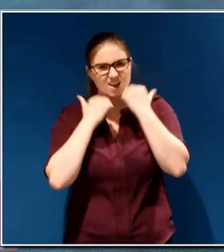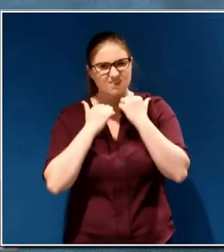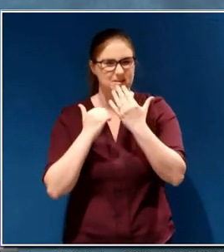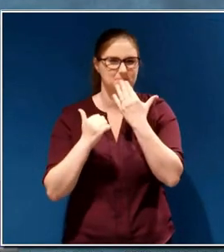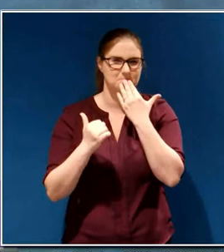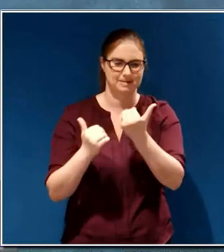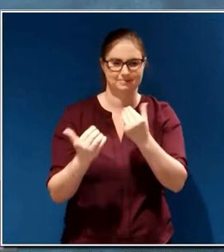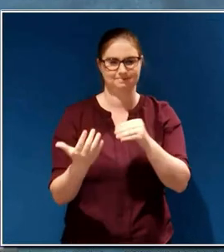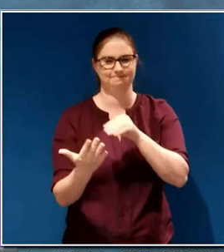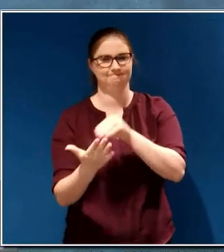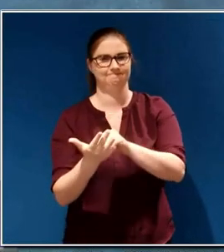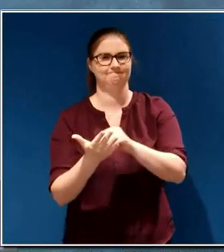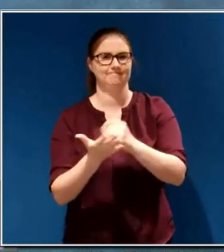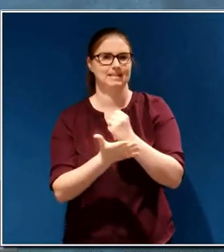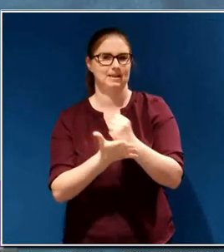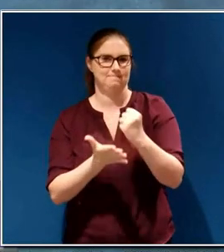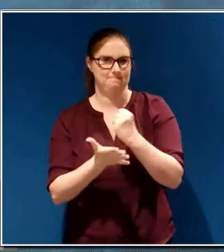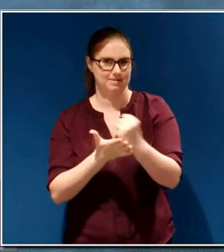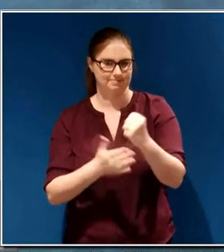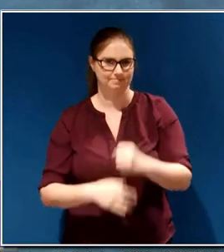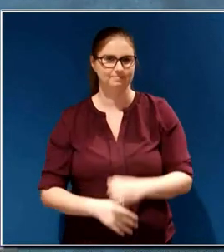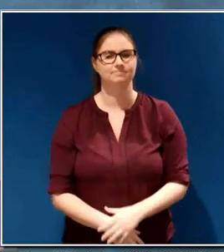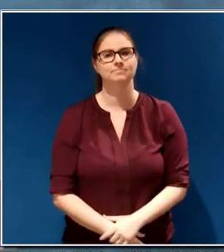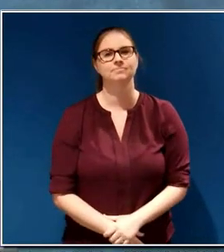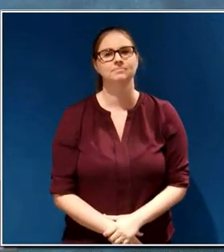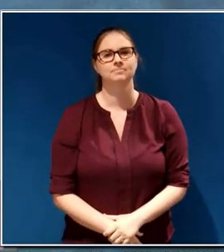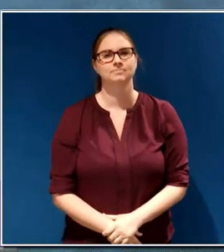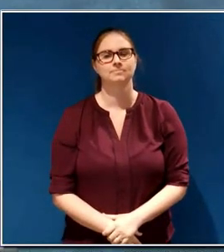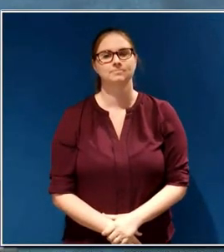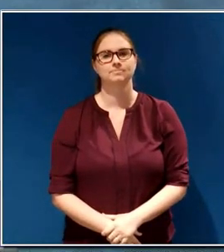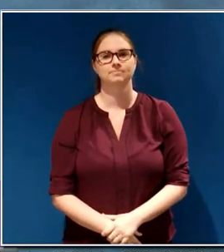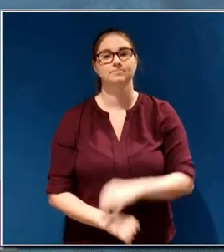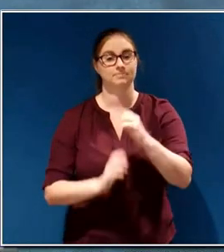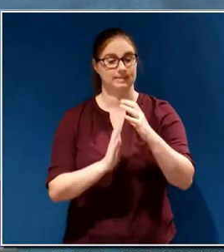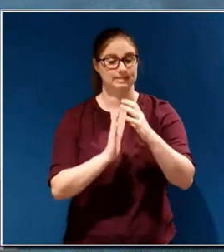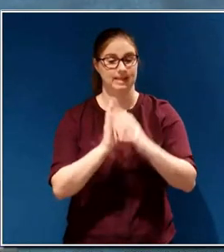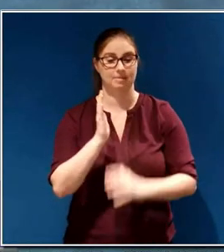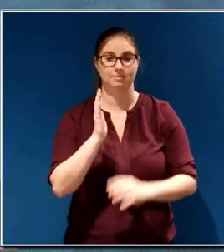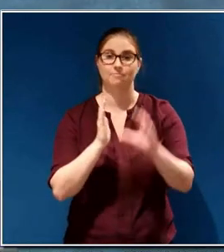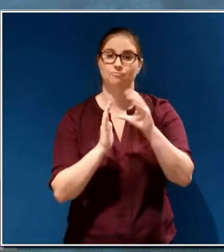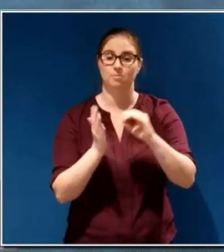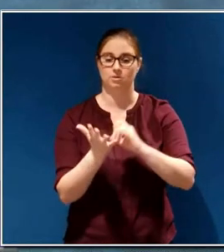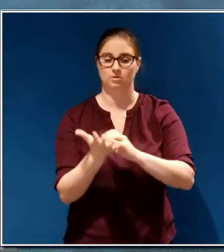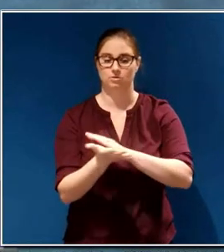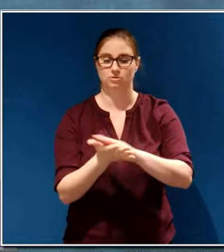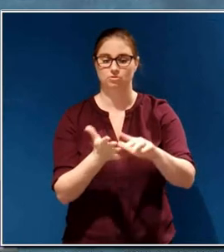The statement of Sharon is at Tender Bundle A, Volume 1, Tab 2,